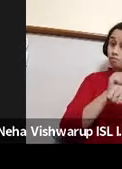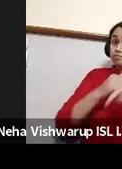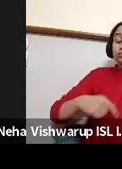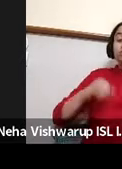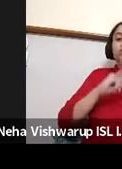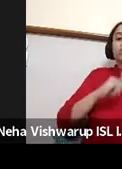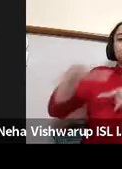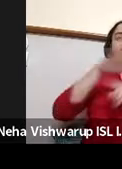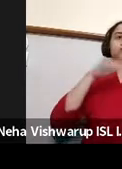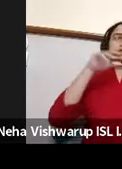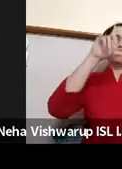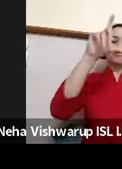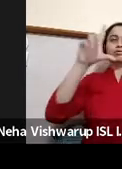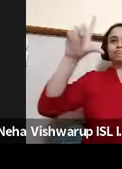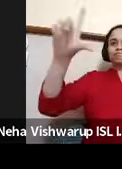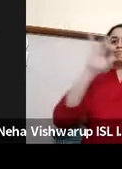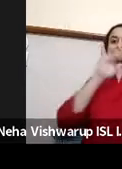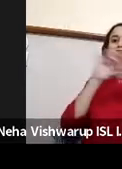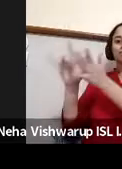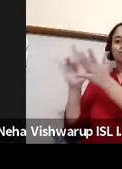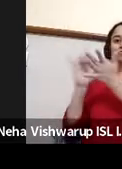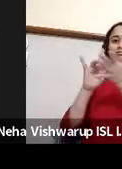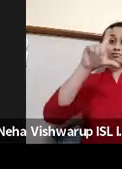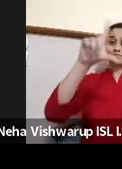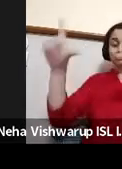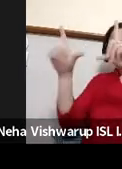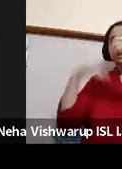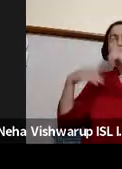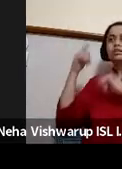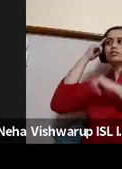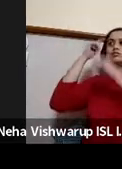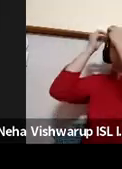space and he worked to represent them against this context the resulting images